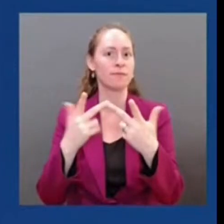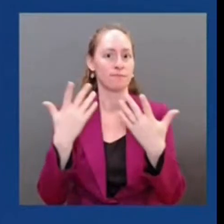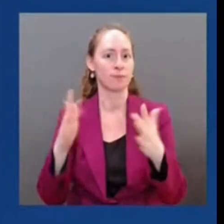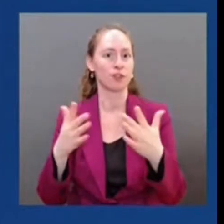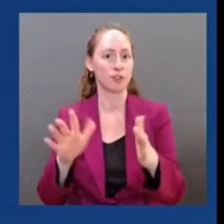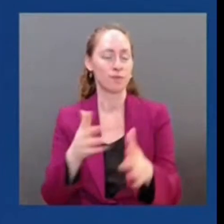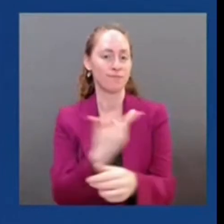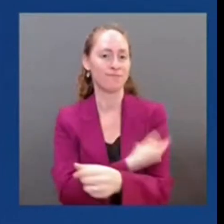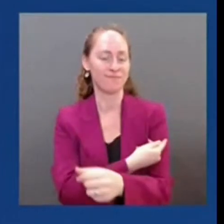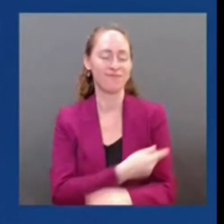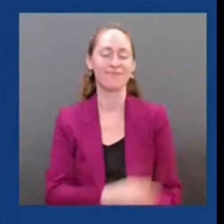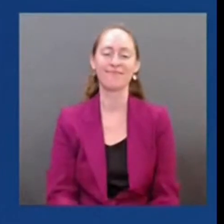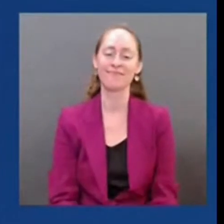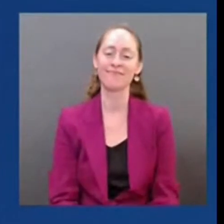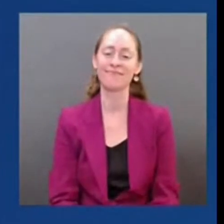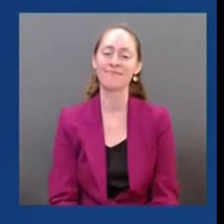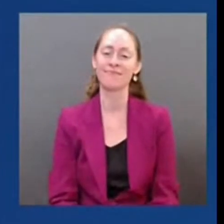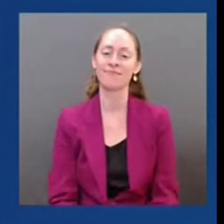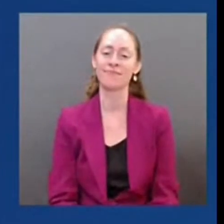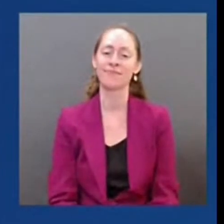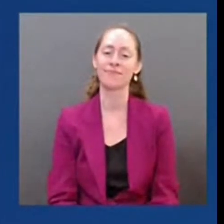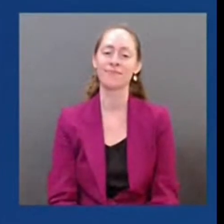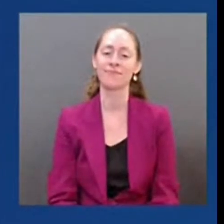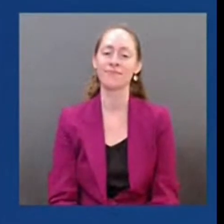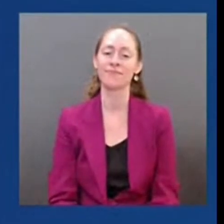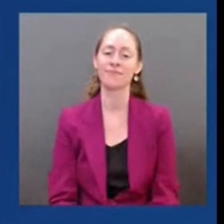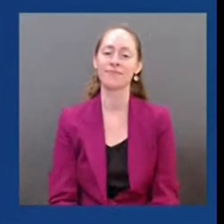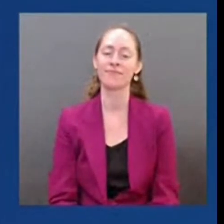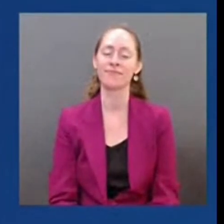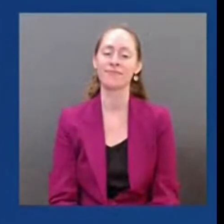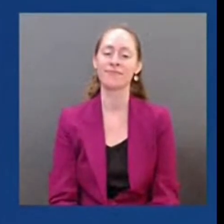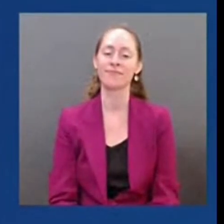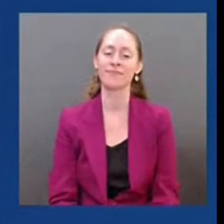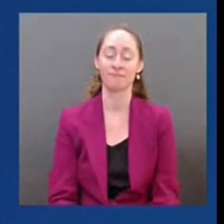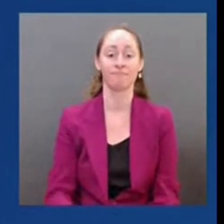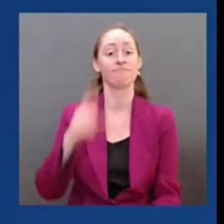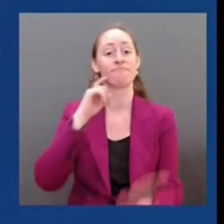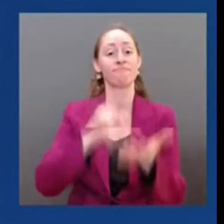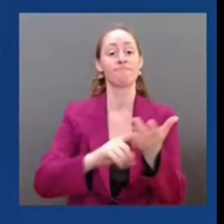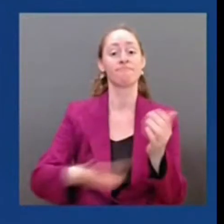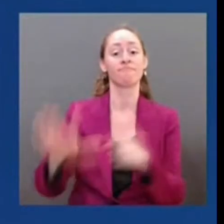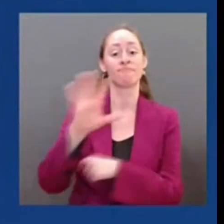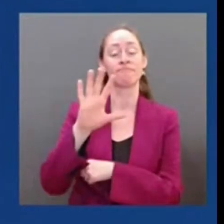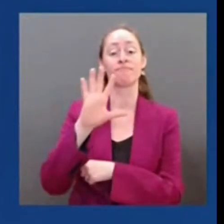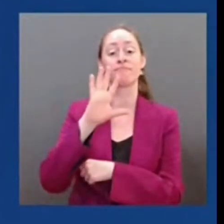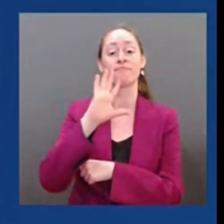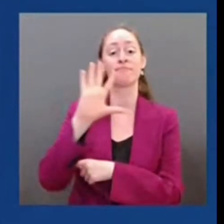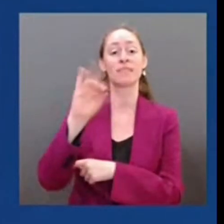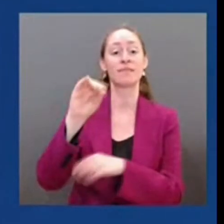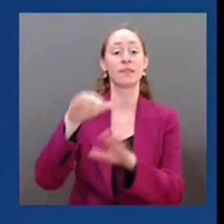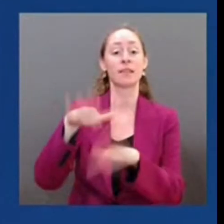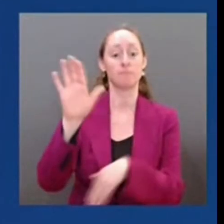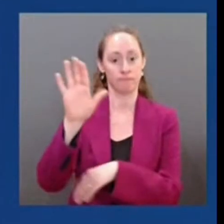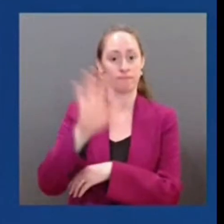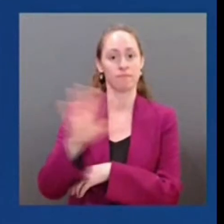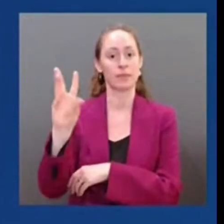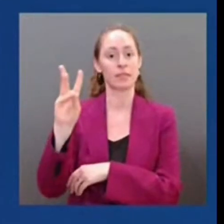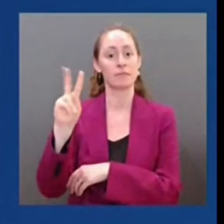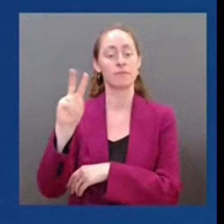VACCINE DOSE WAS BOOSTER DOSE. ON THE TOP GRAPH, YOU CAN SEE